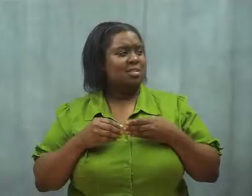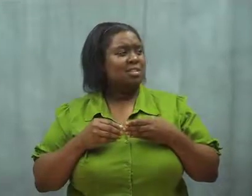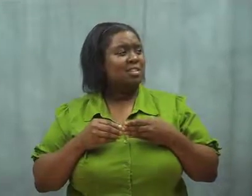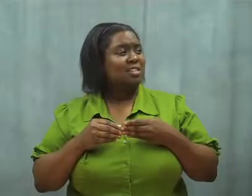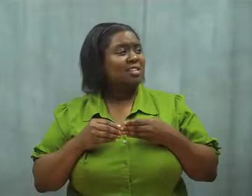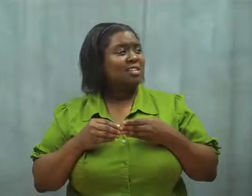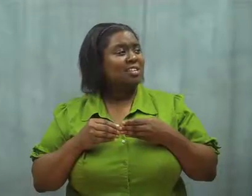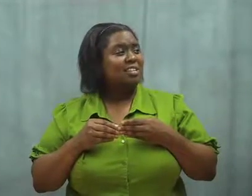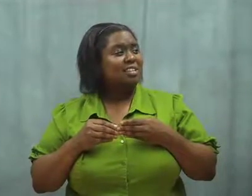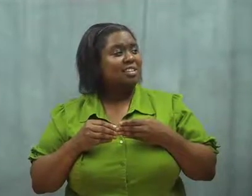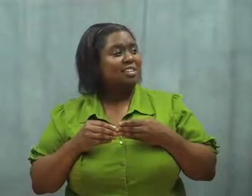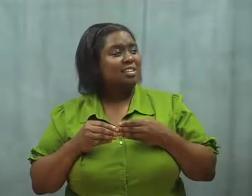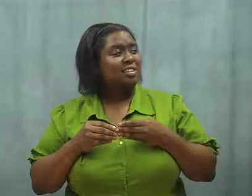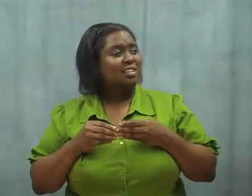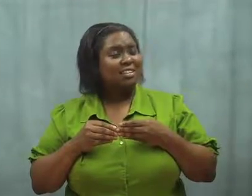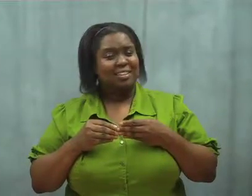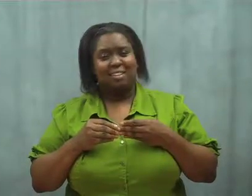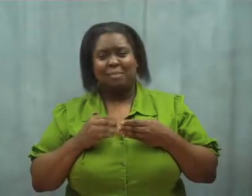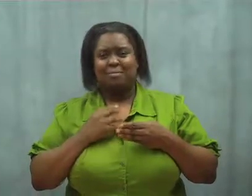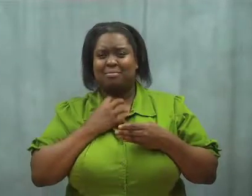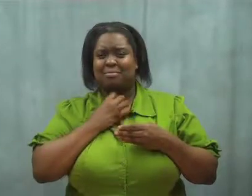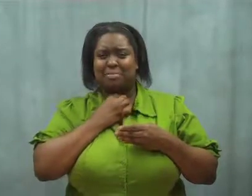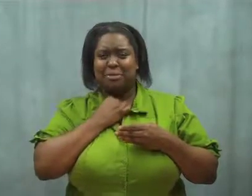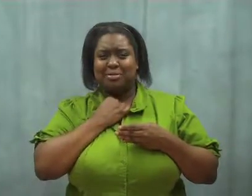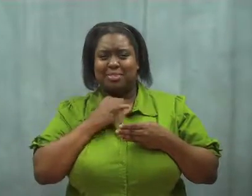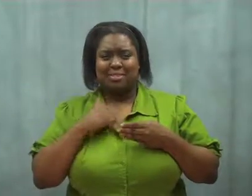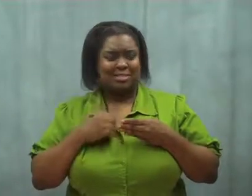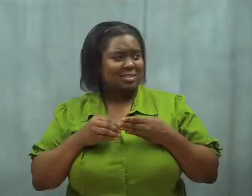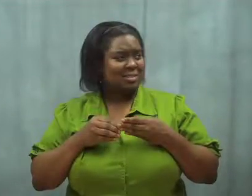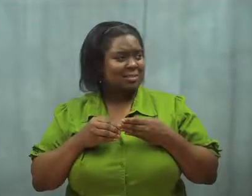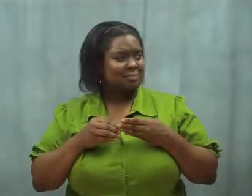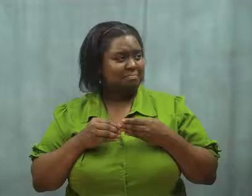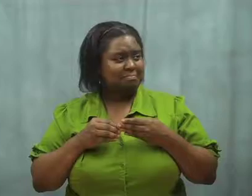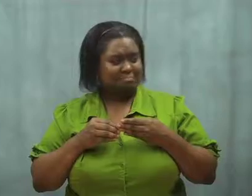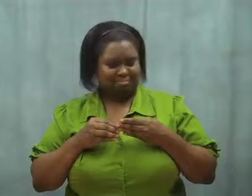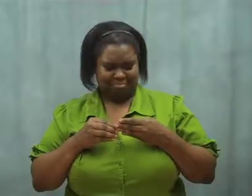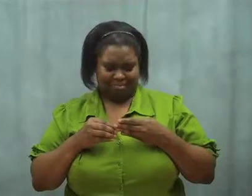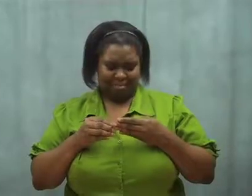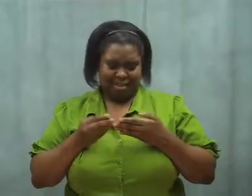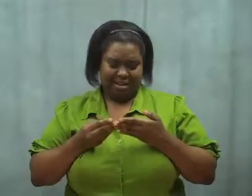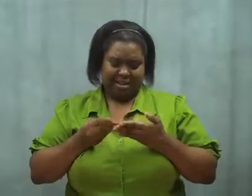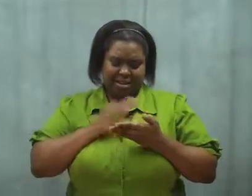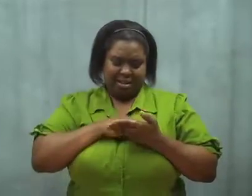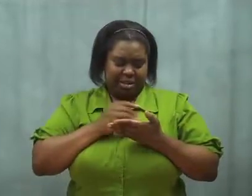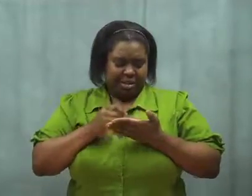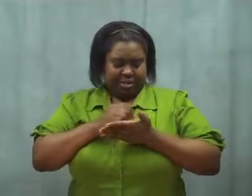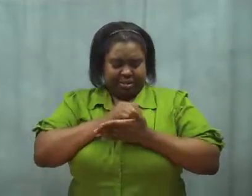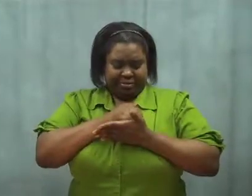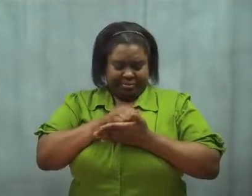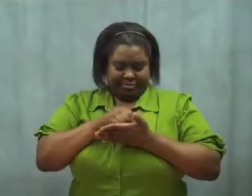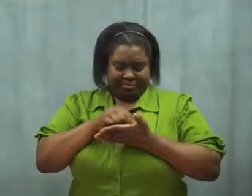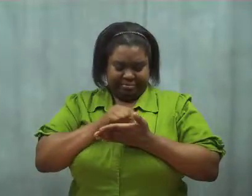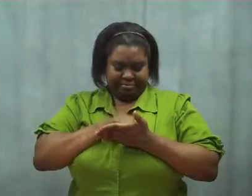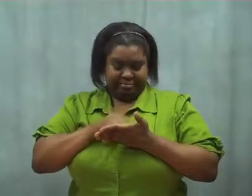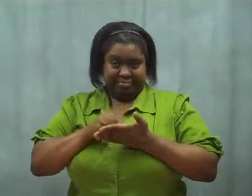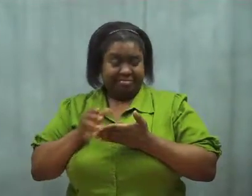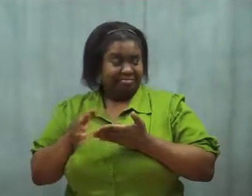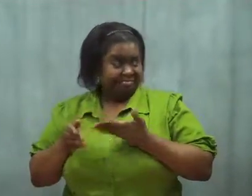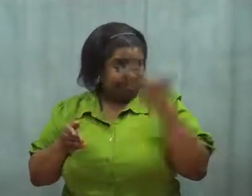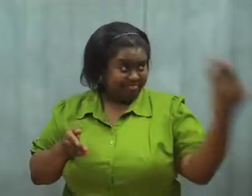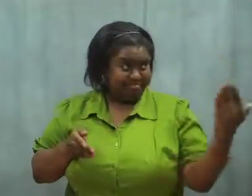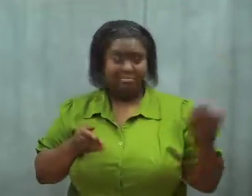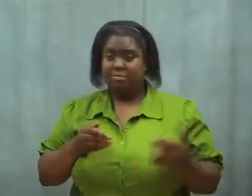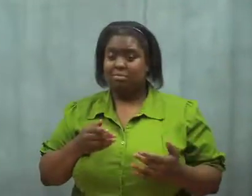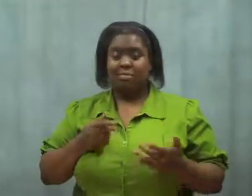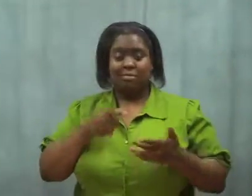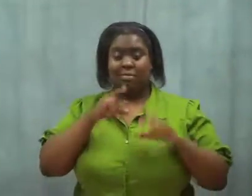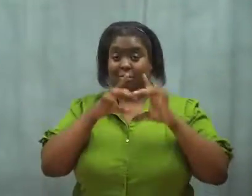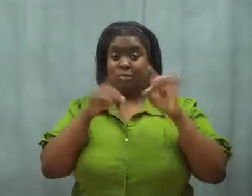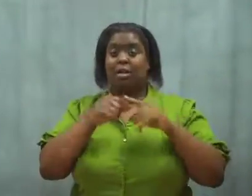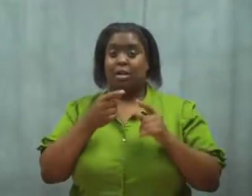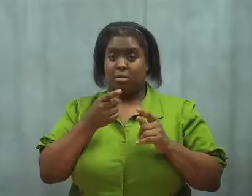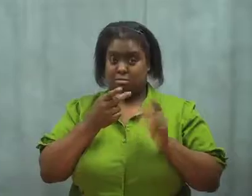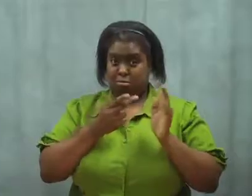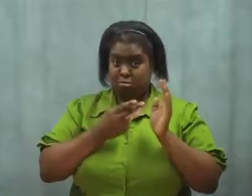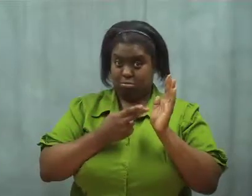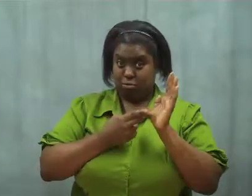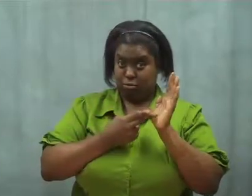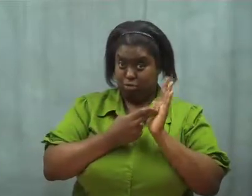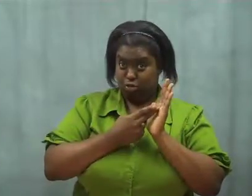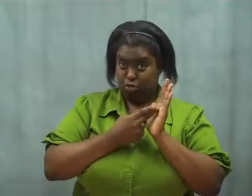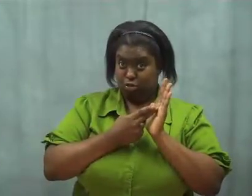Uhh.. what could I say? So I wrote and handed over the note.